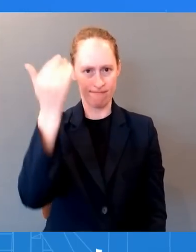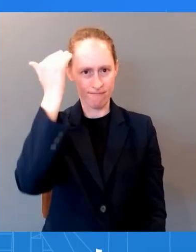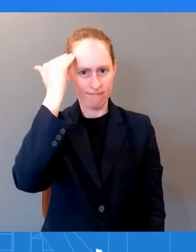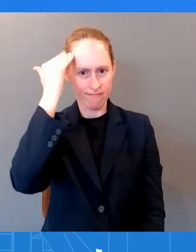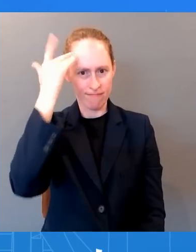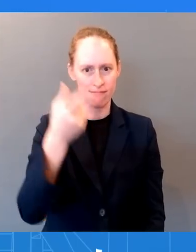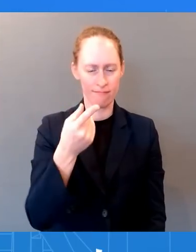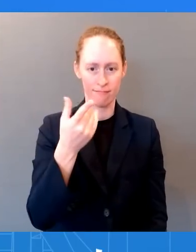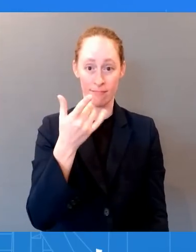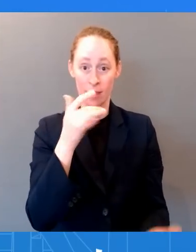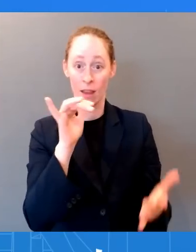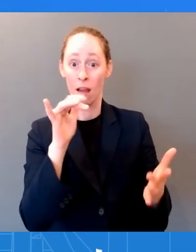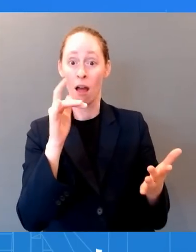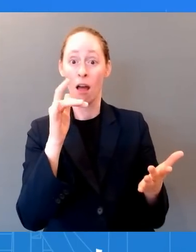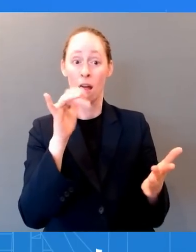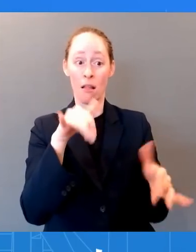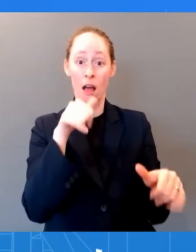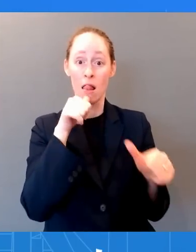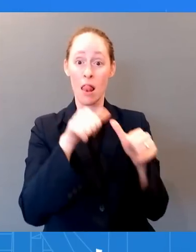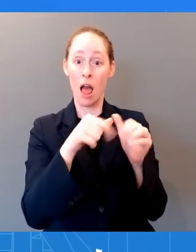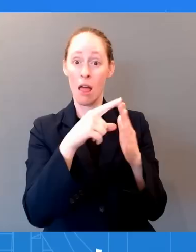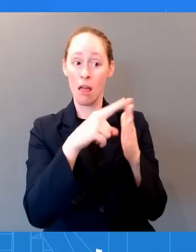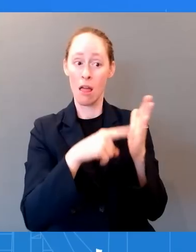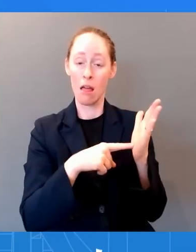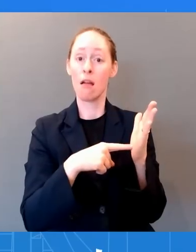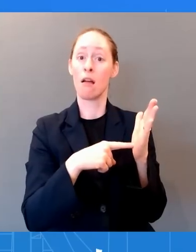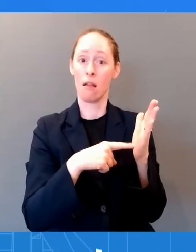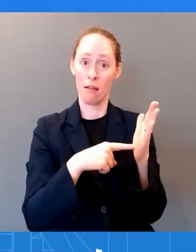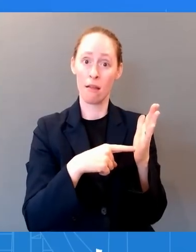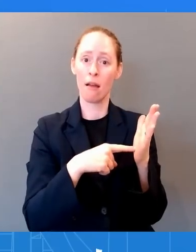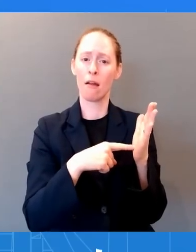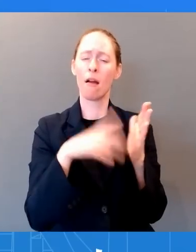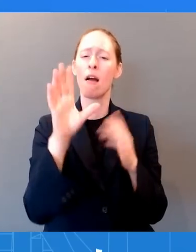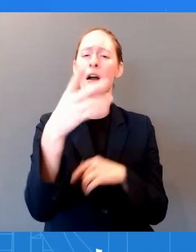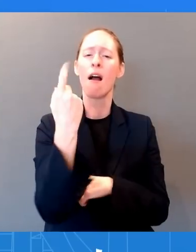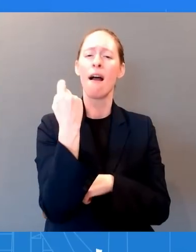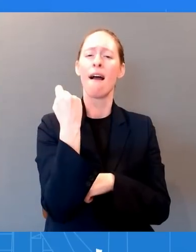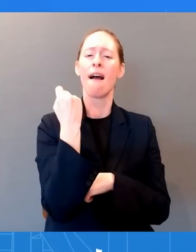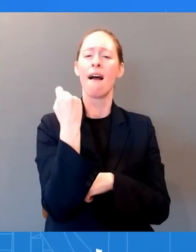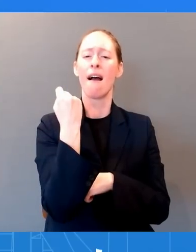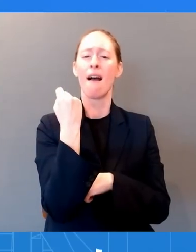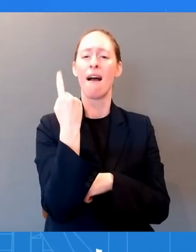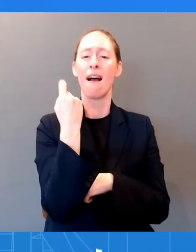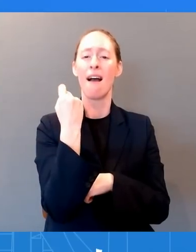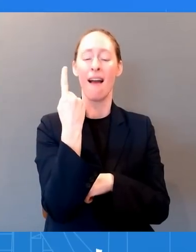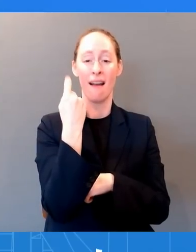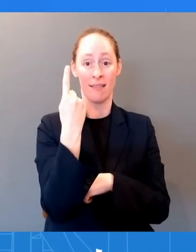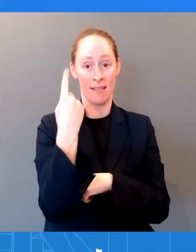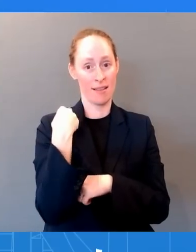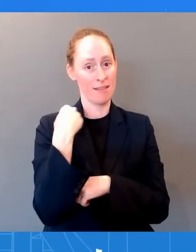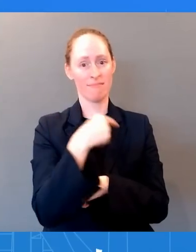of the letter. Right now, we are -- at this time, we're just not going to make comments on any questions